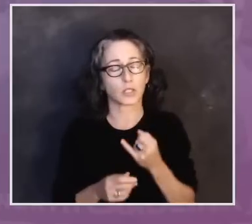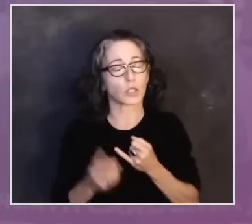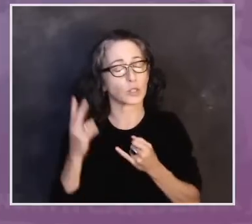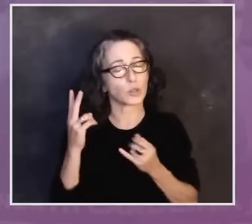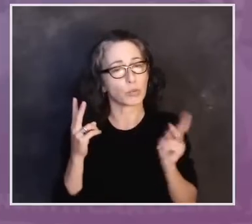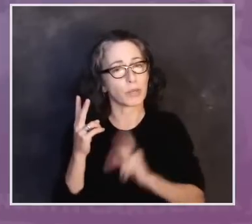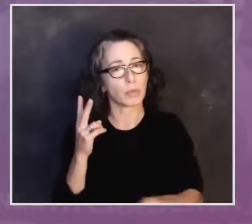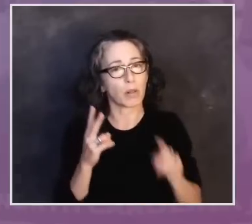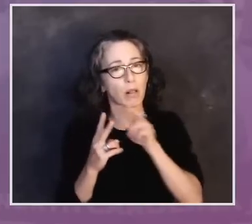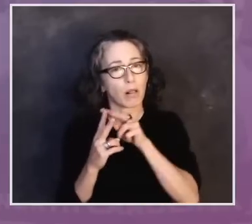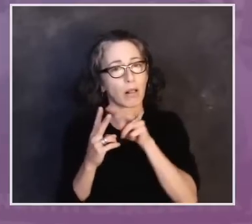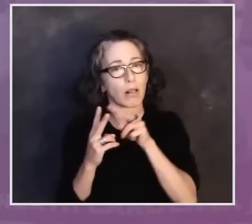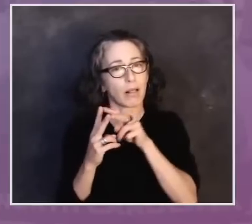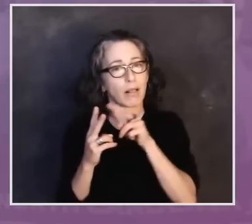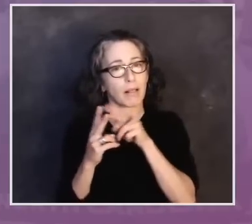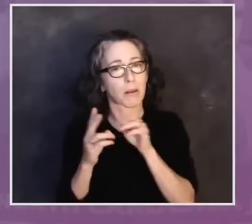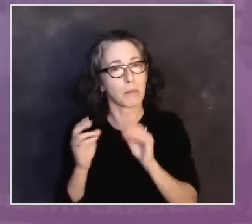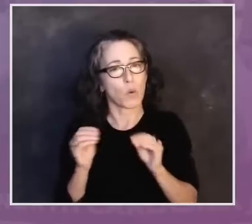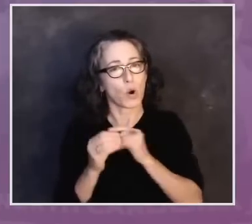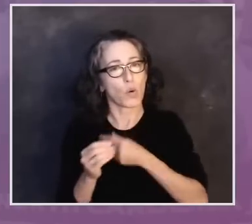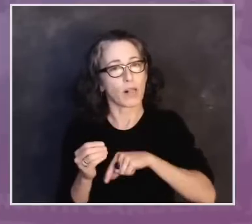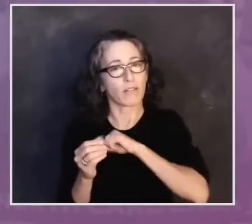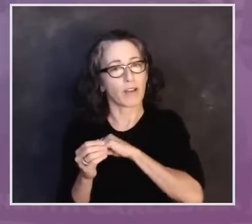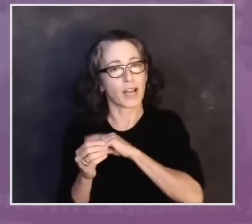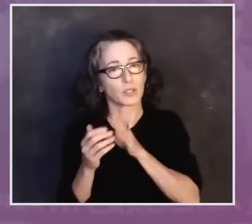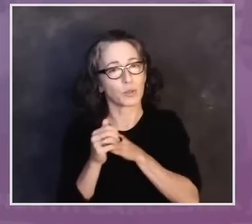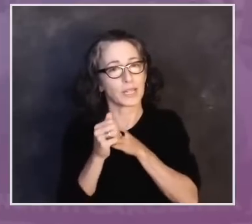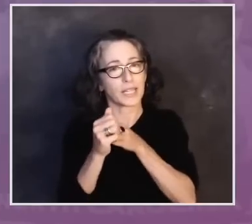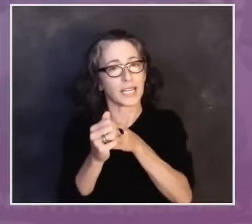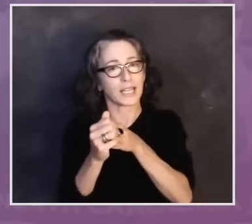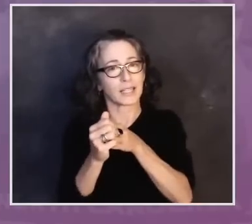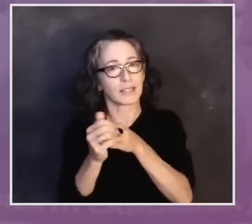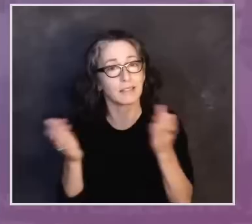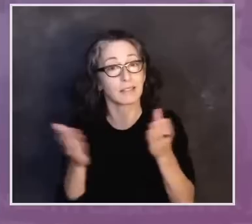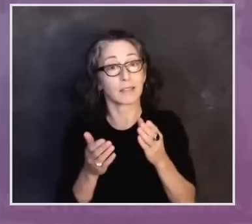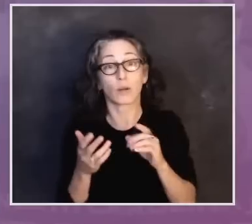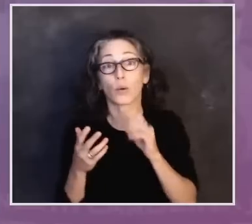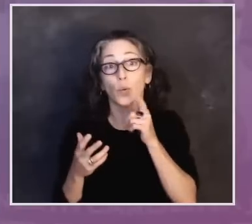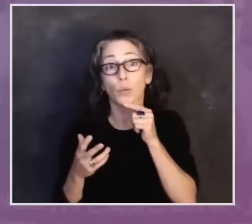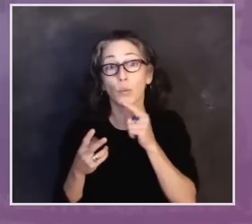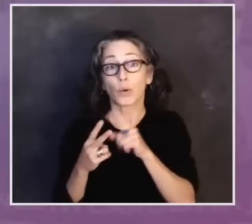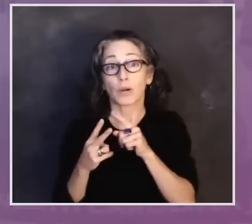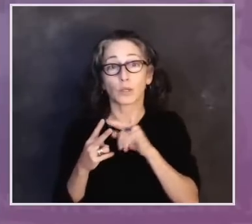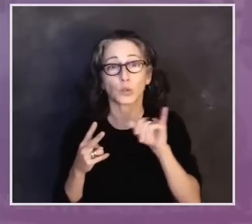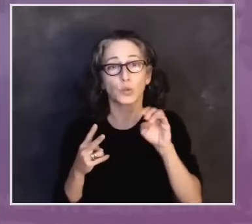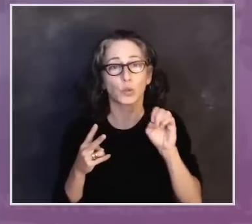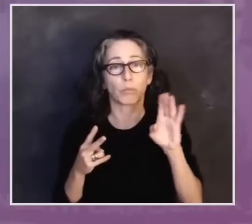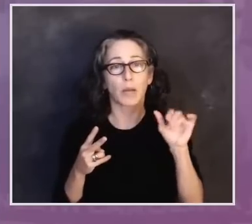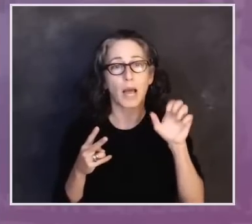SOUL OF OUR NATION, AND I CAN'T IMAGINE TWO PEOPLE MORE